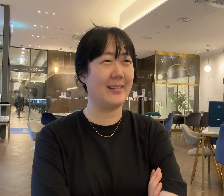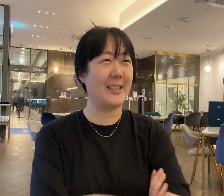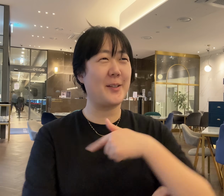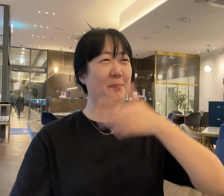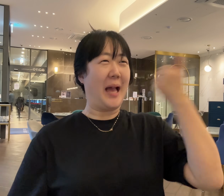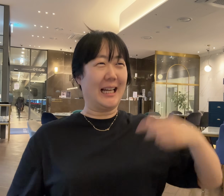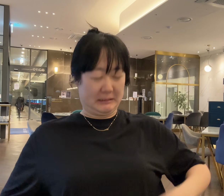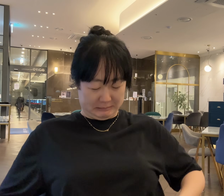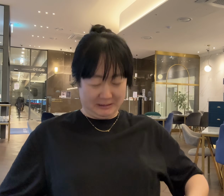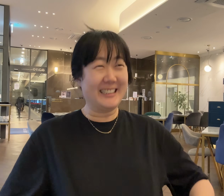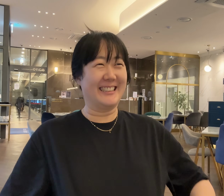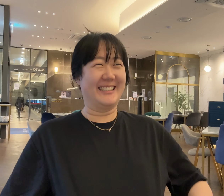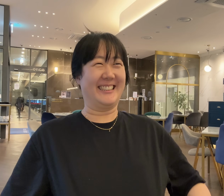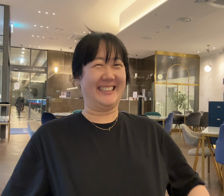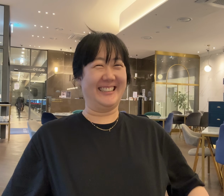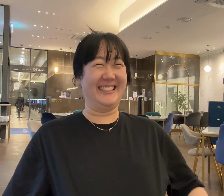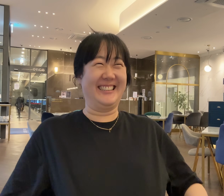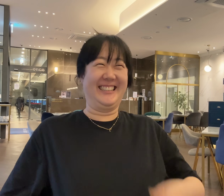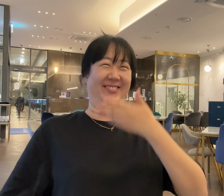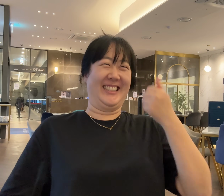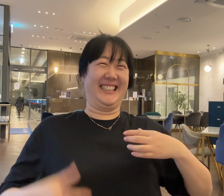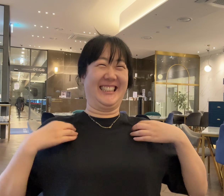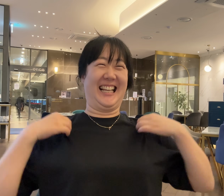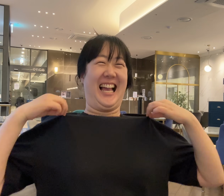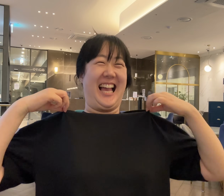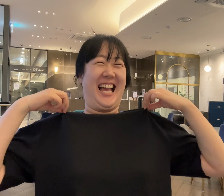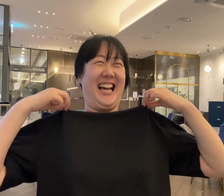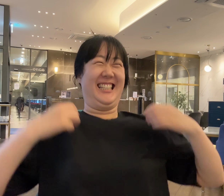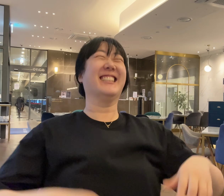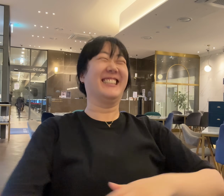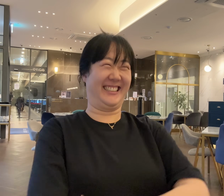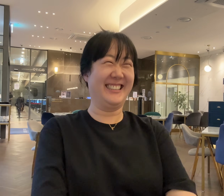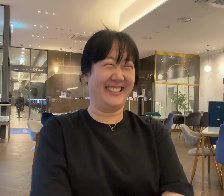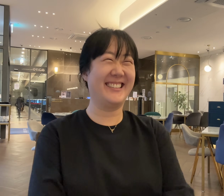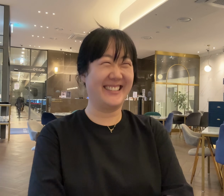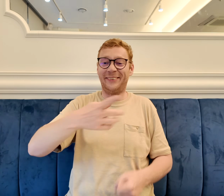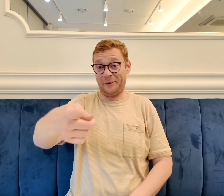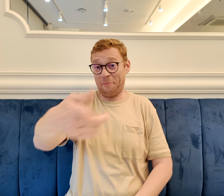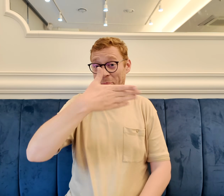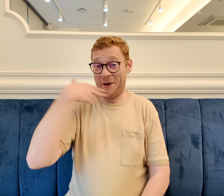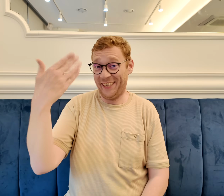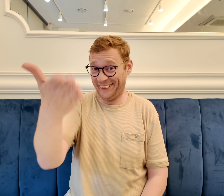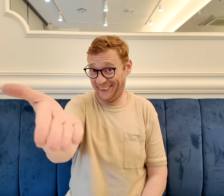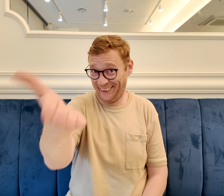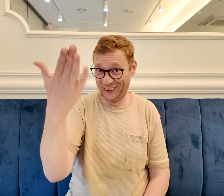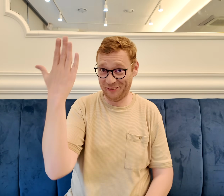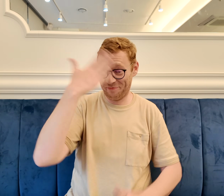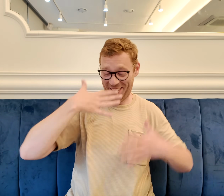Wouldn't it be best to wear something like my clothes? Yes, that's right.